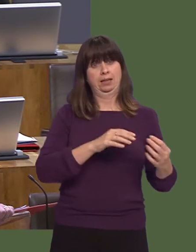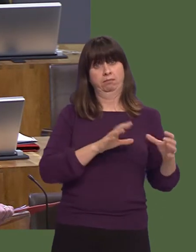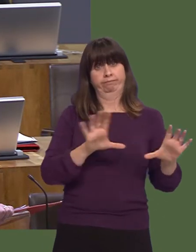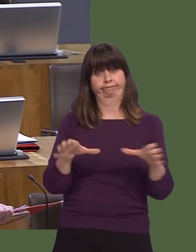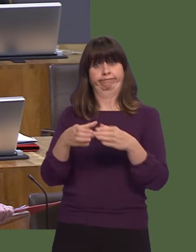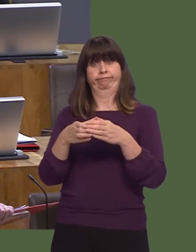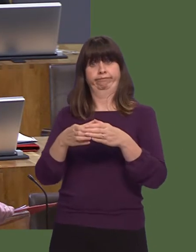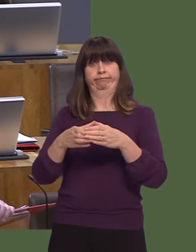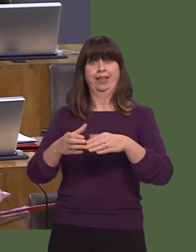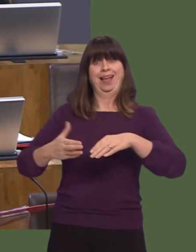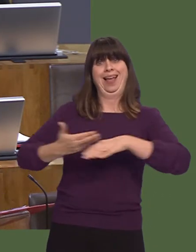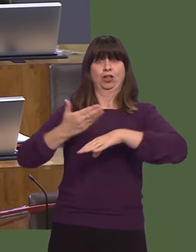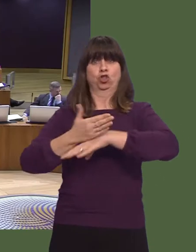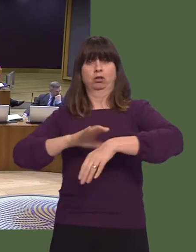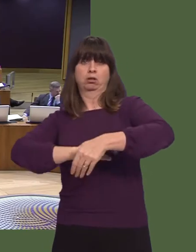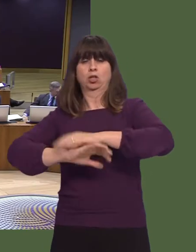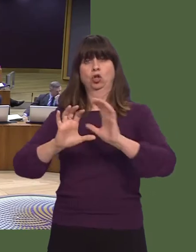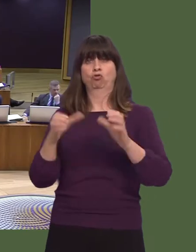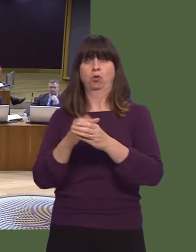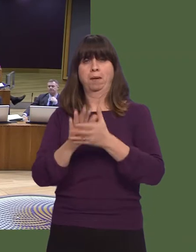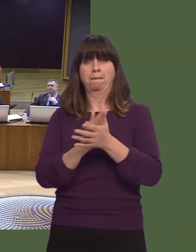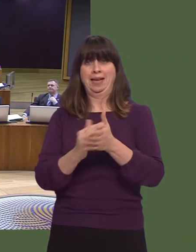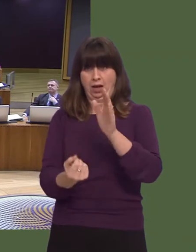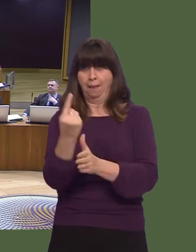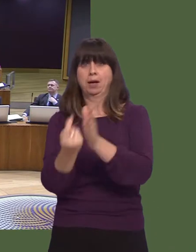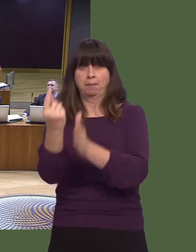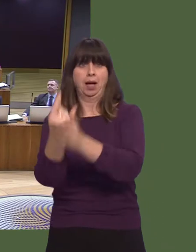gweithio yn y ffordd y dylai fe? Caroline Jones AM: First Minister, according